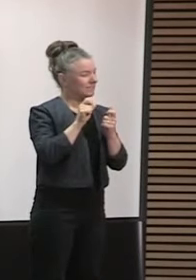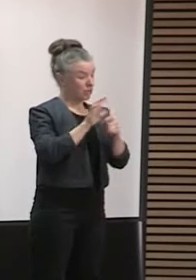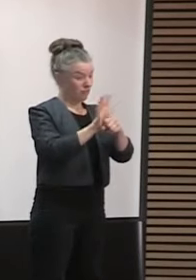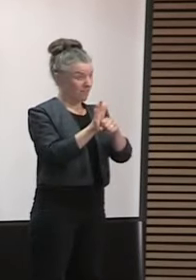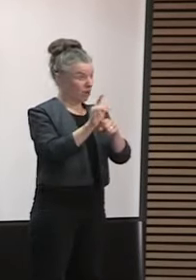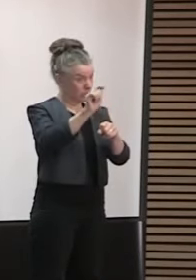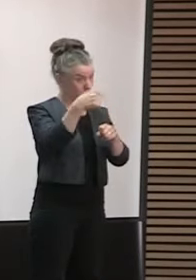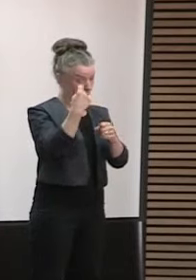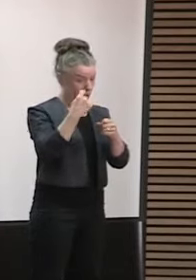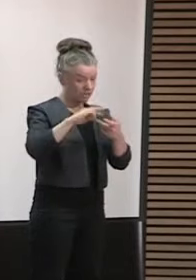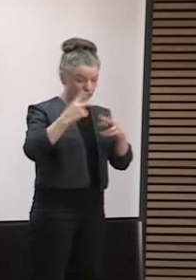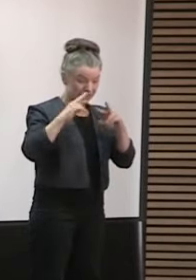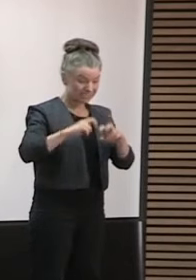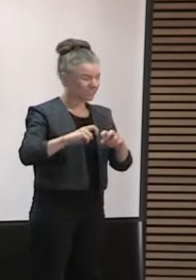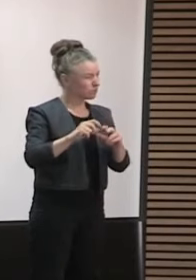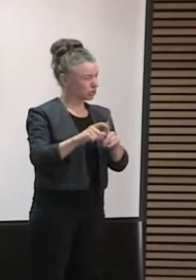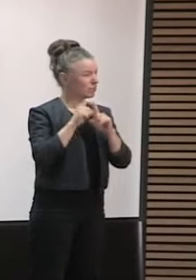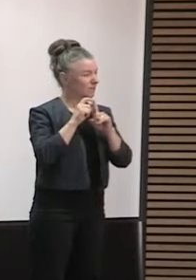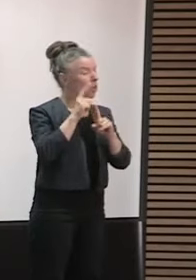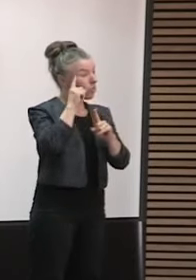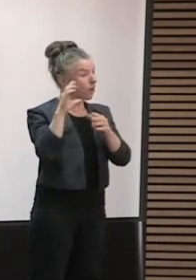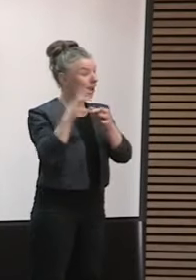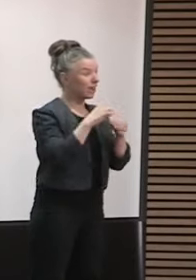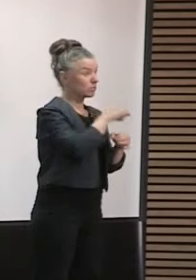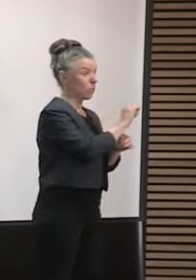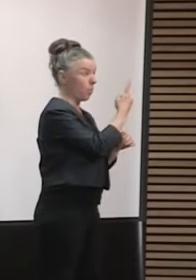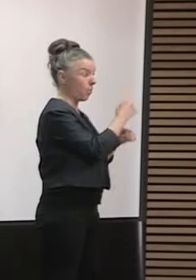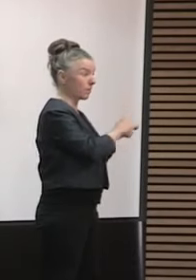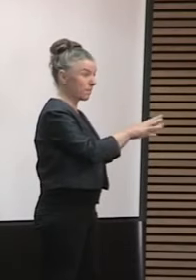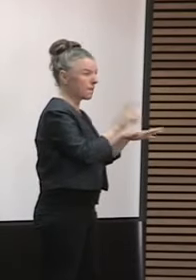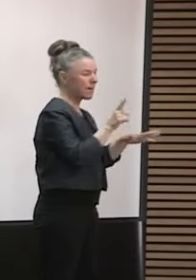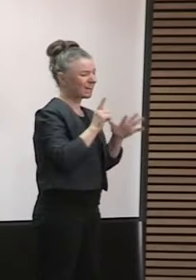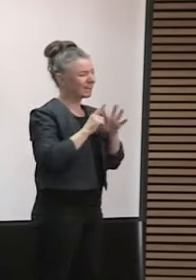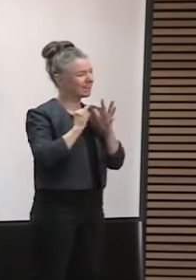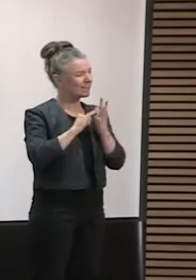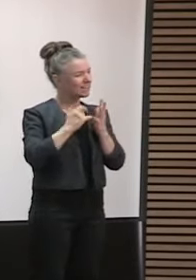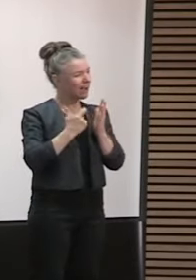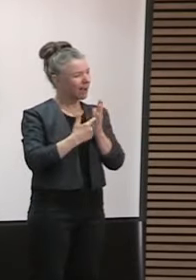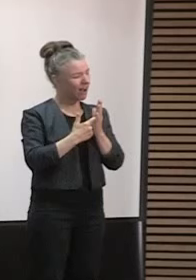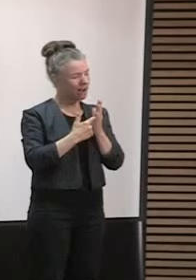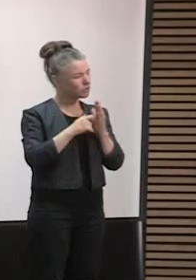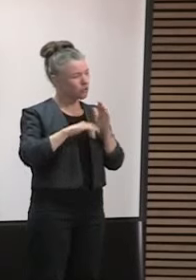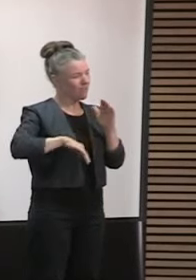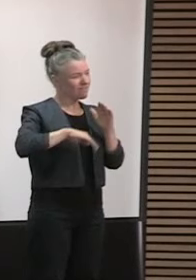said that, in primary care, we not are the employer of the nurses. I'll give you the last question. Did you have your hand up